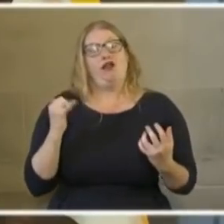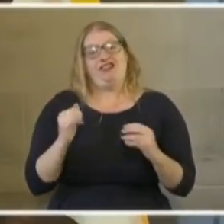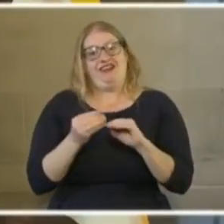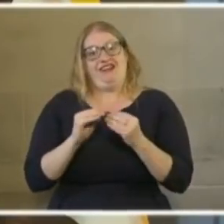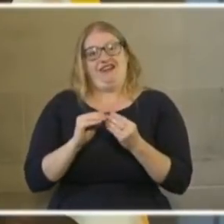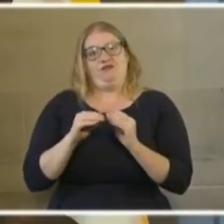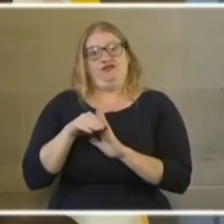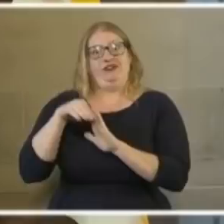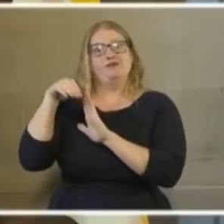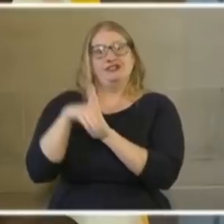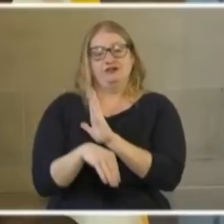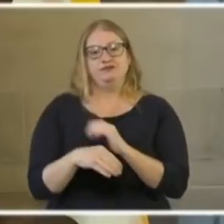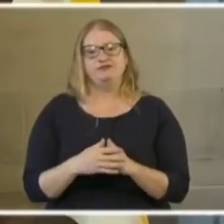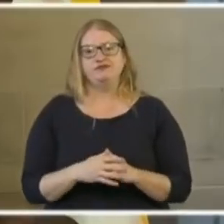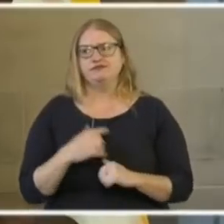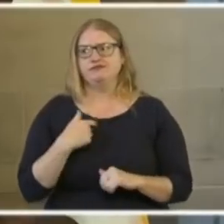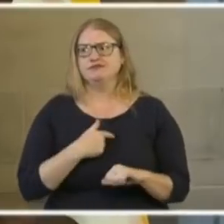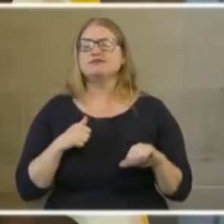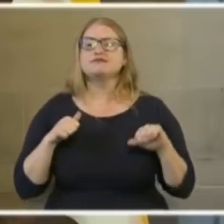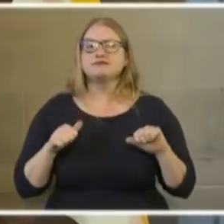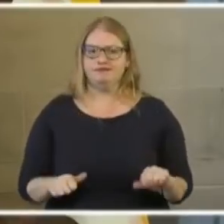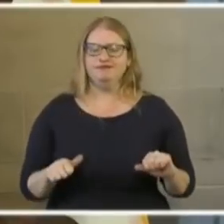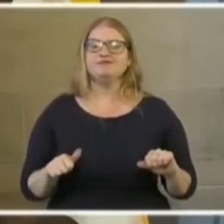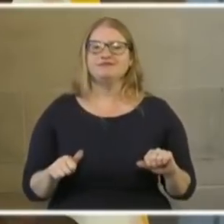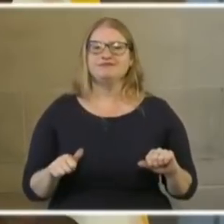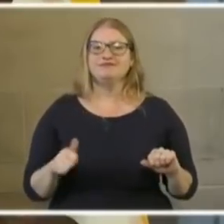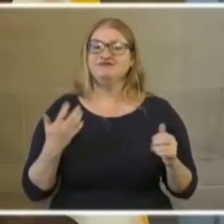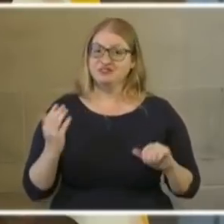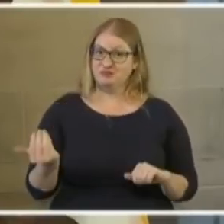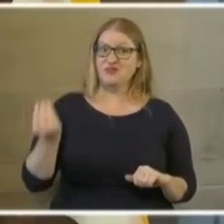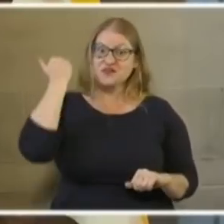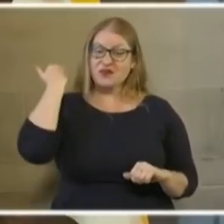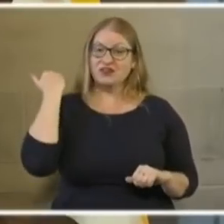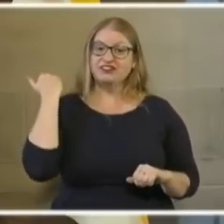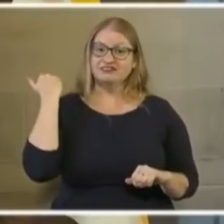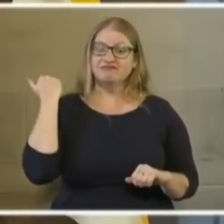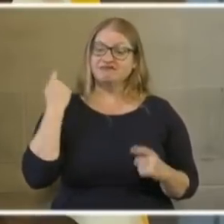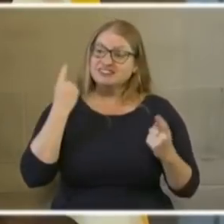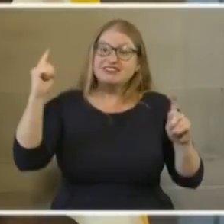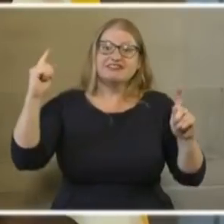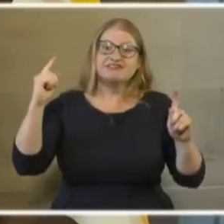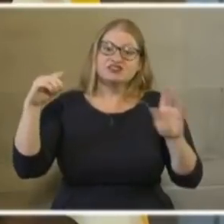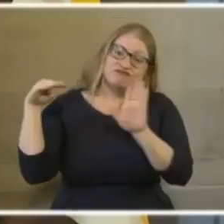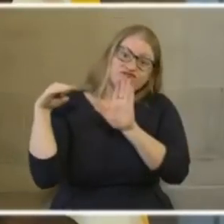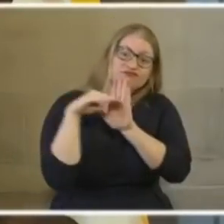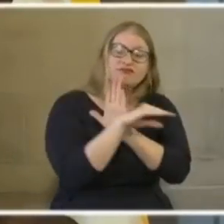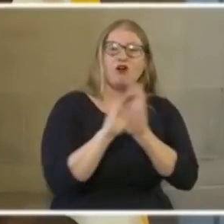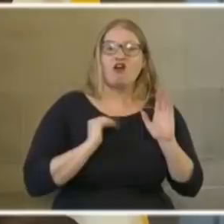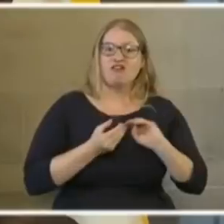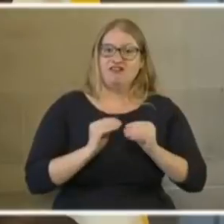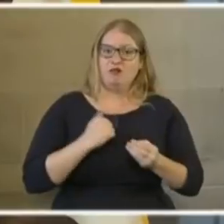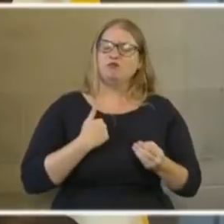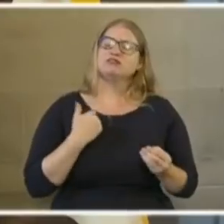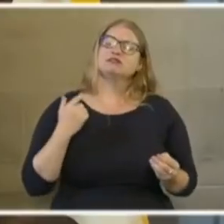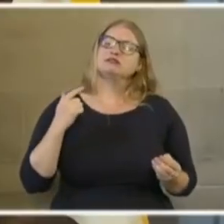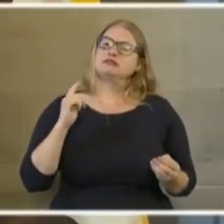SO WHERE DOES THAT LEAVE US? THE REOPENING IS STILL ON PAUSE AS OF JUNE 29th TO BRING THE